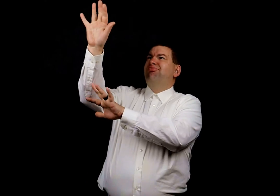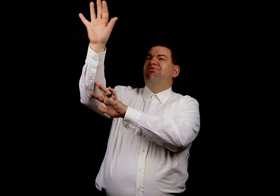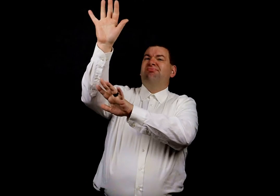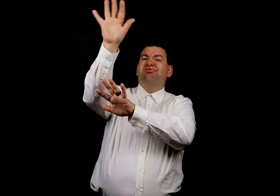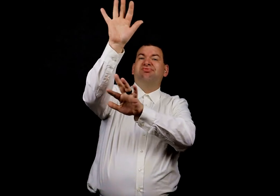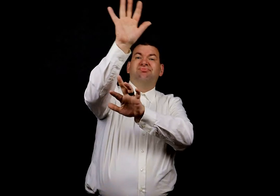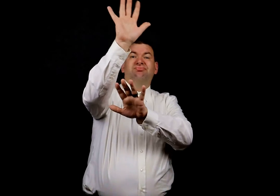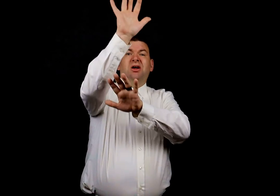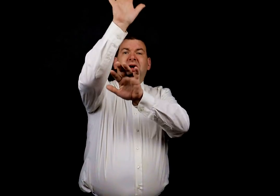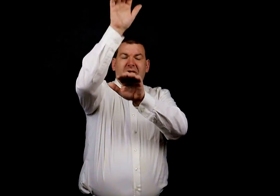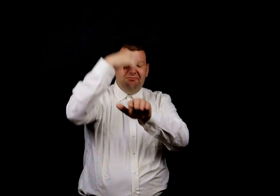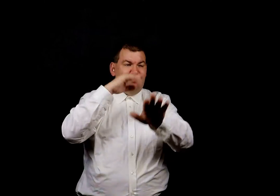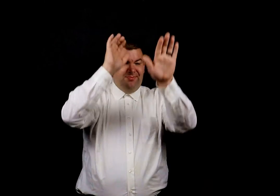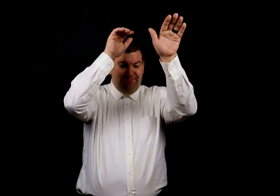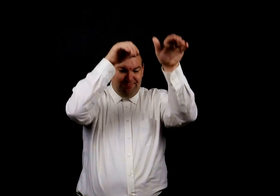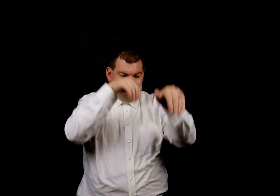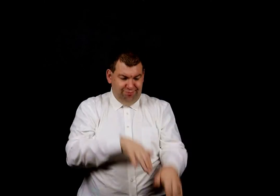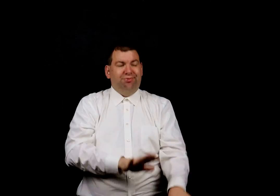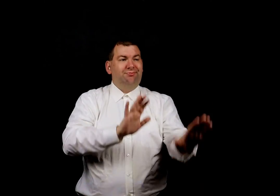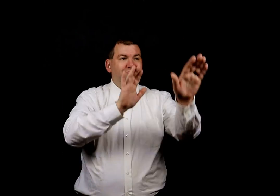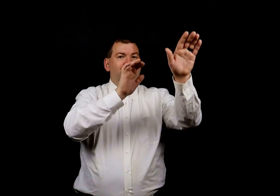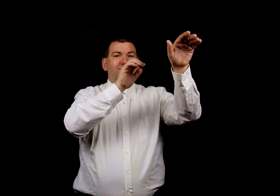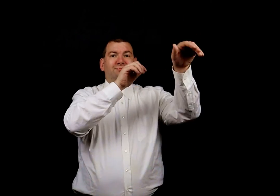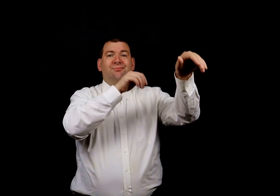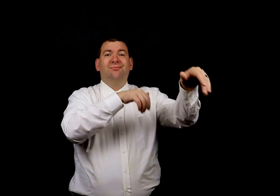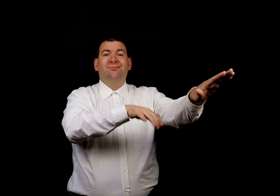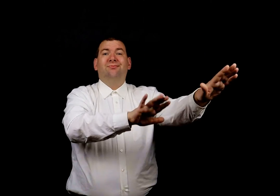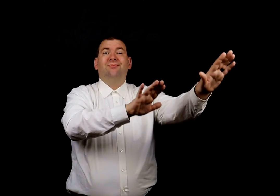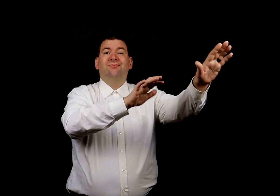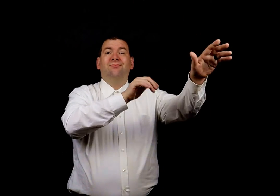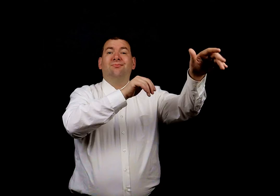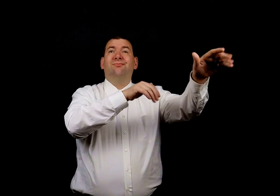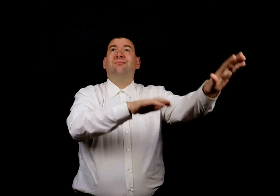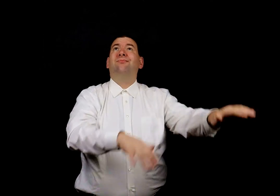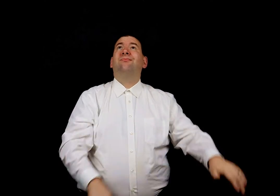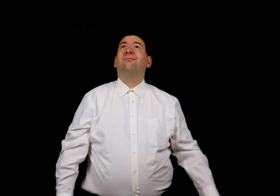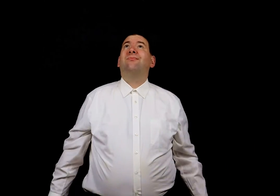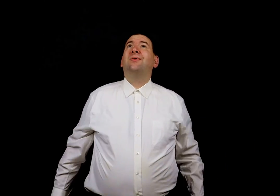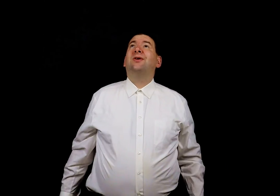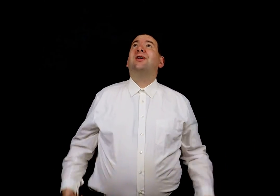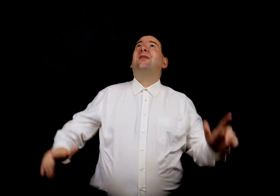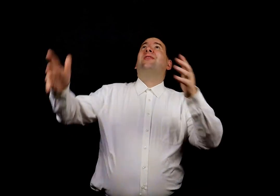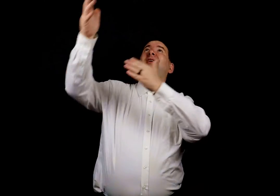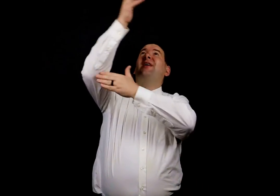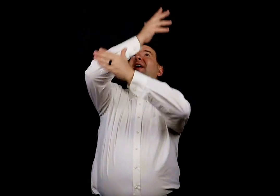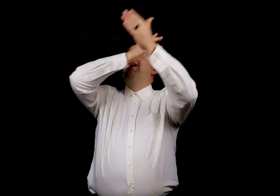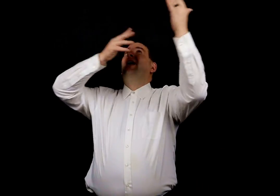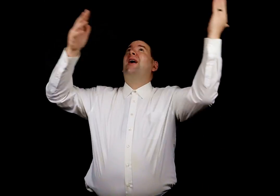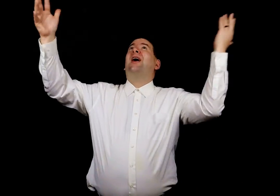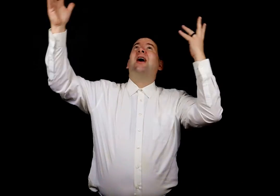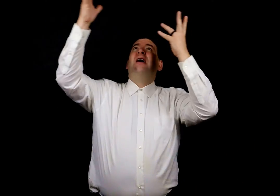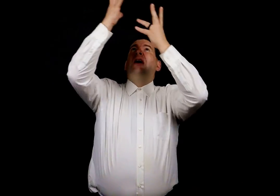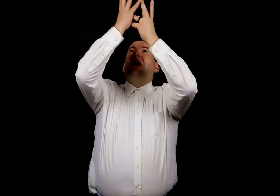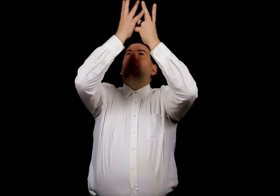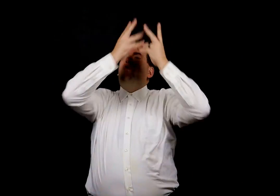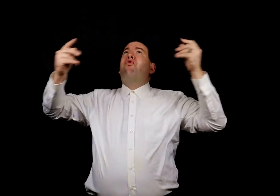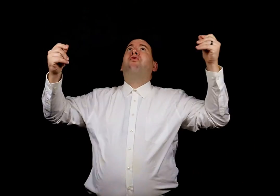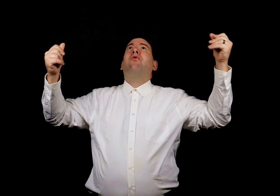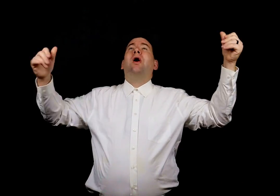be shaken into the sea Let the sky fall